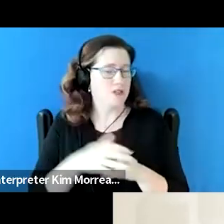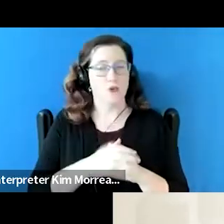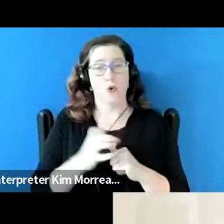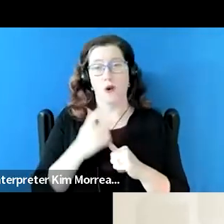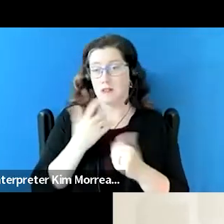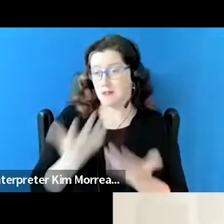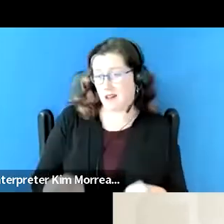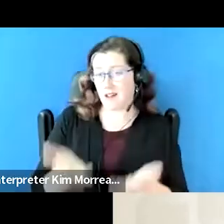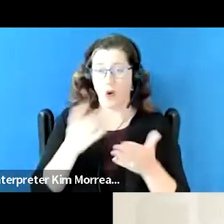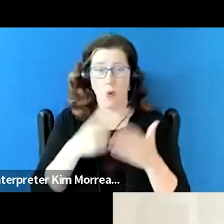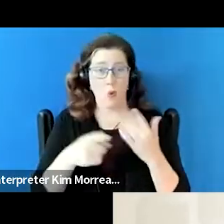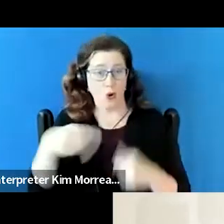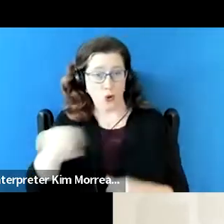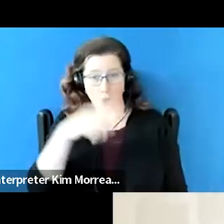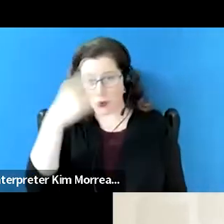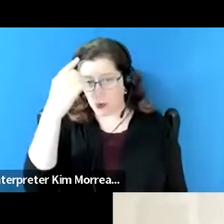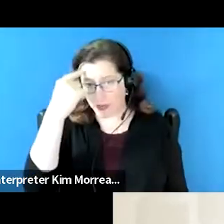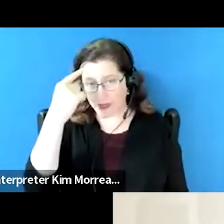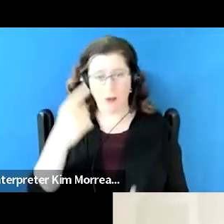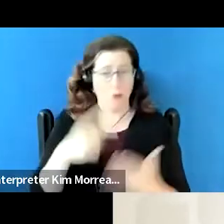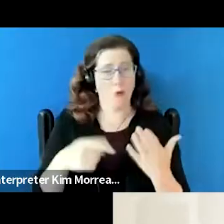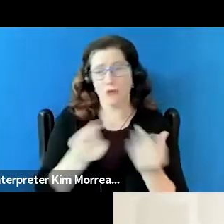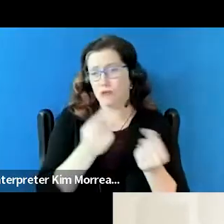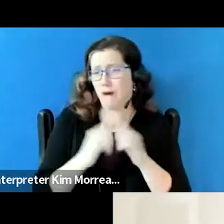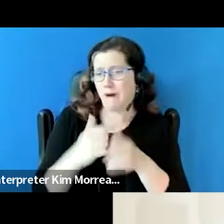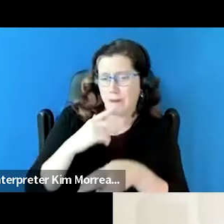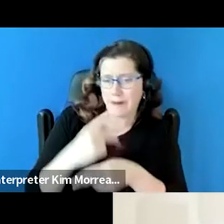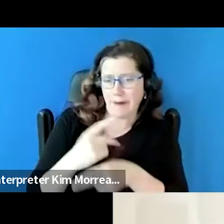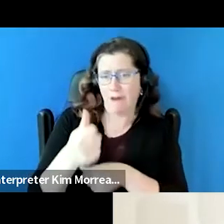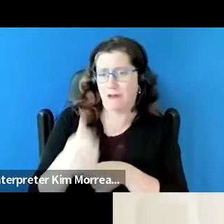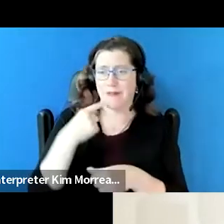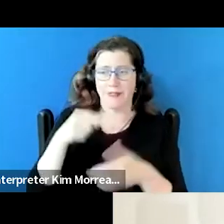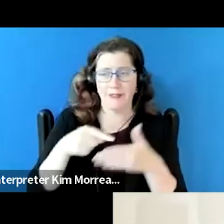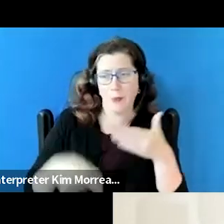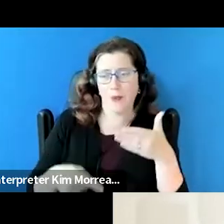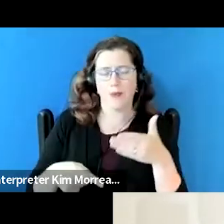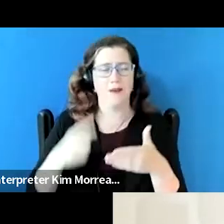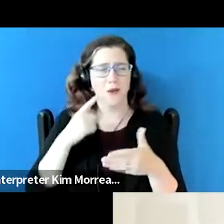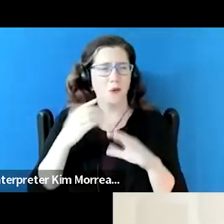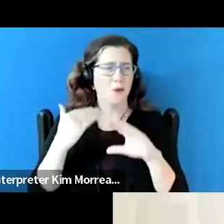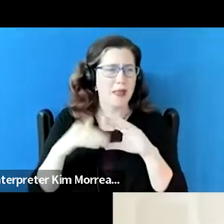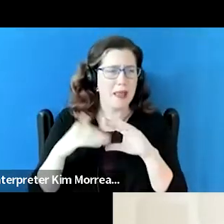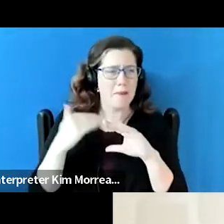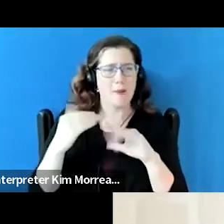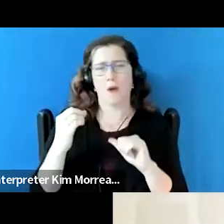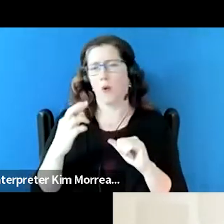what are you doing to take care of yourself this weekend, and you know, it was just an email or it went out, but,